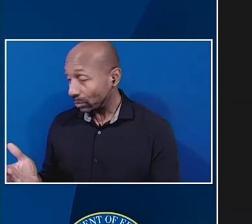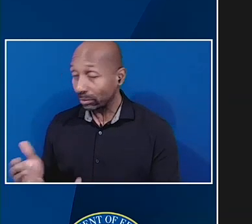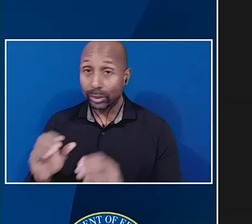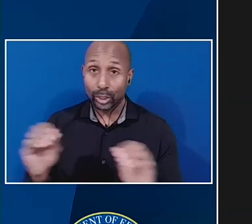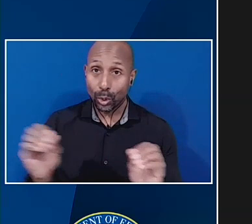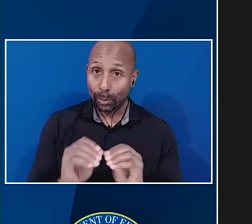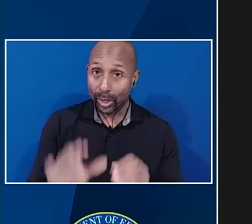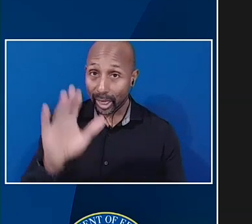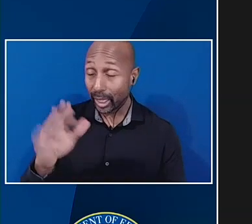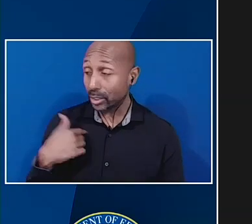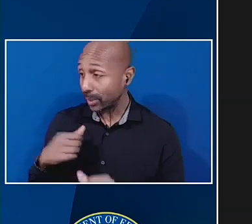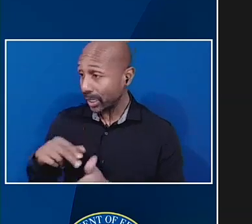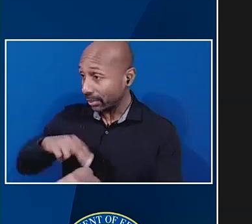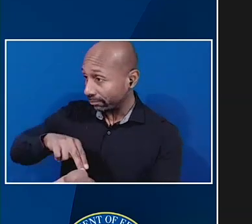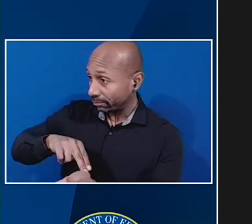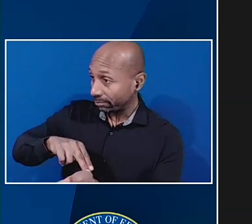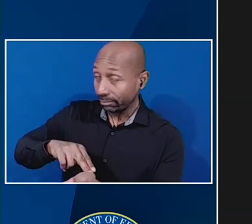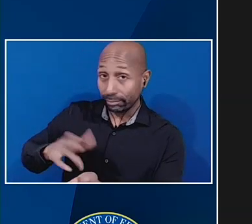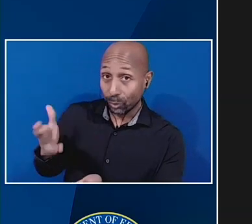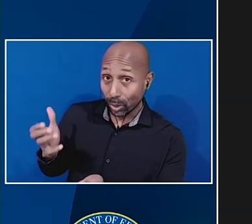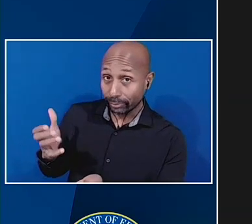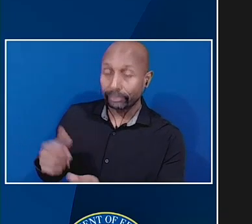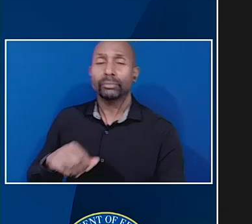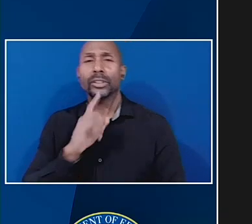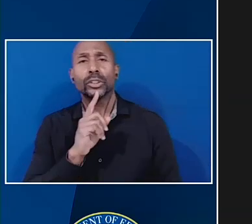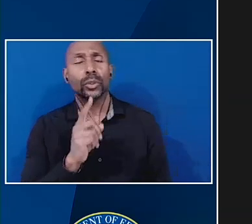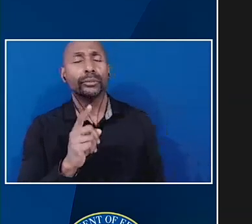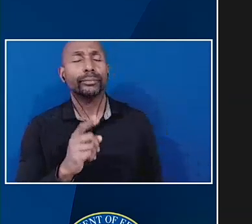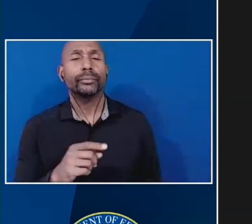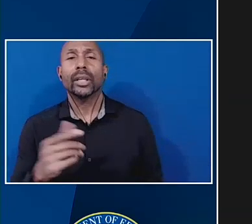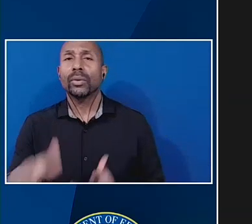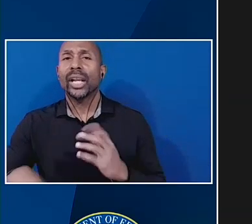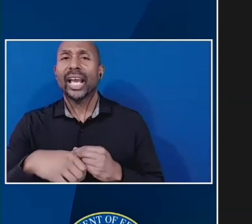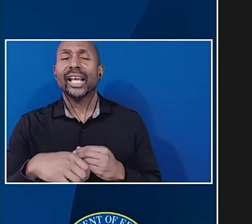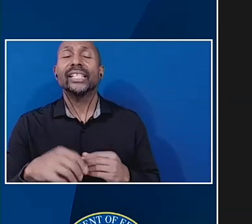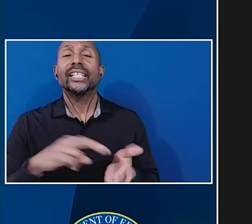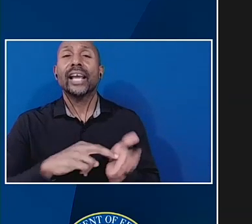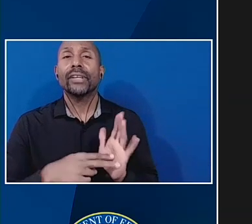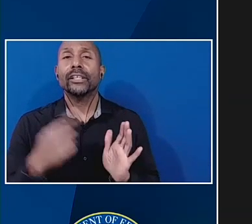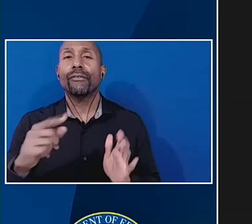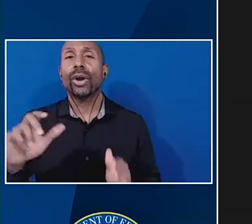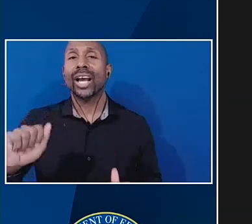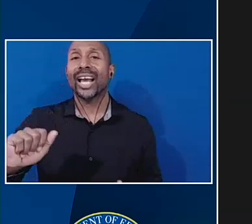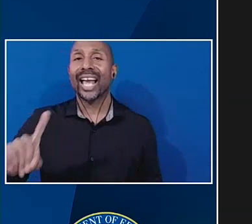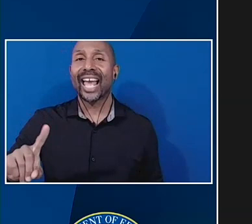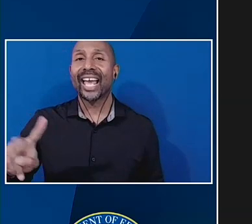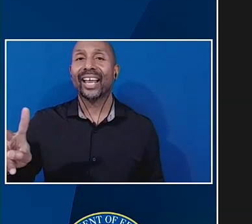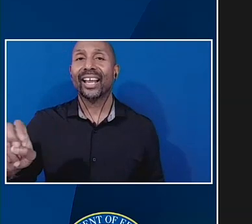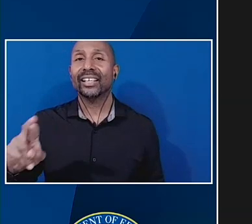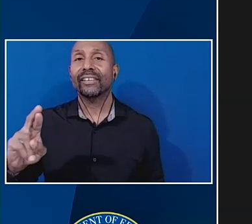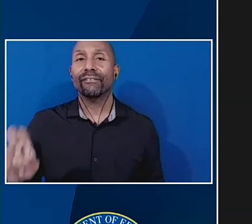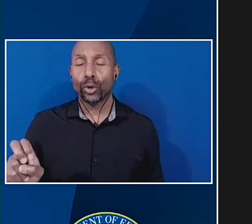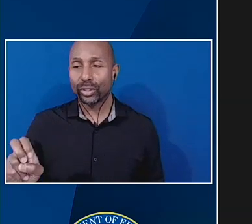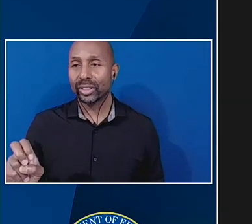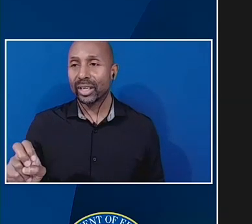Yeah, sure. I just wanted to say too, yeah, the definition of adverse action, I think as Scott just mentioned that's, you